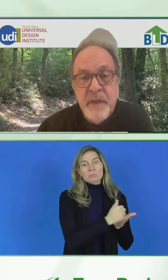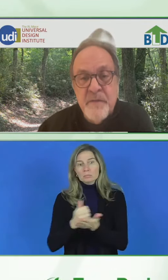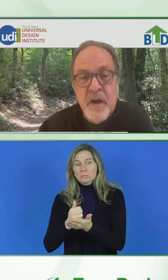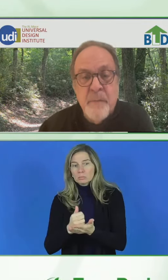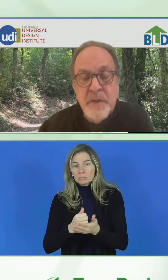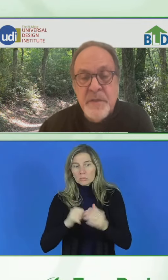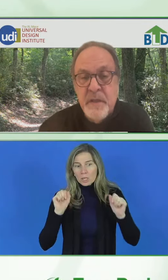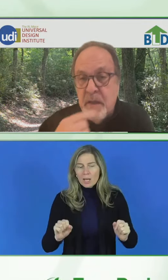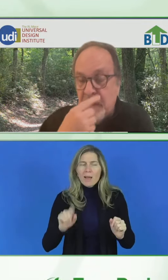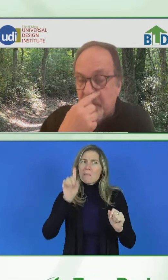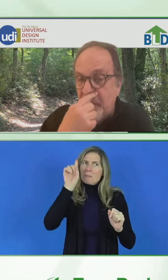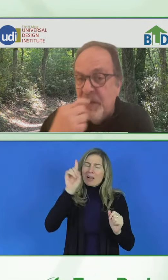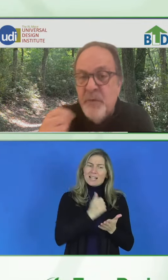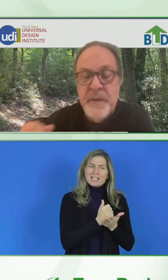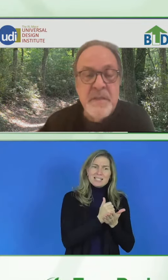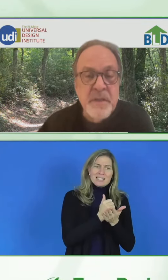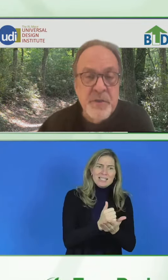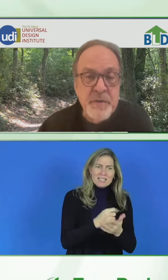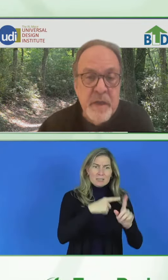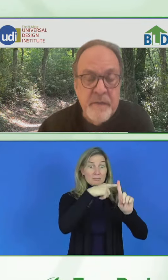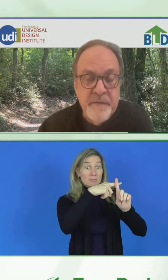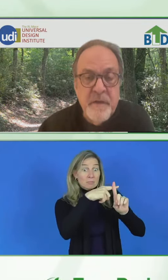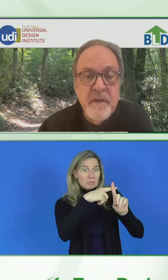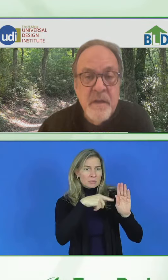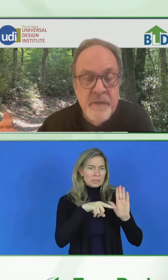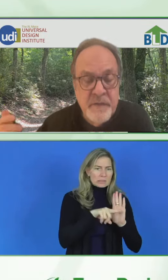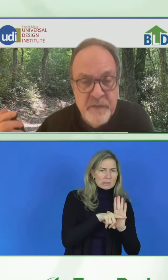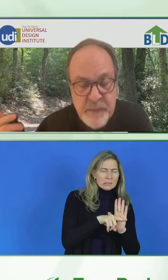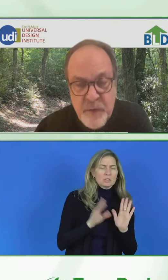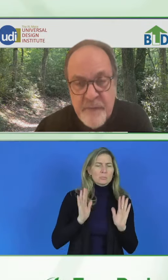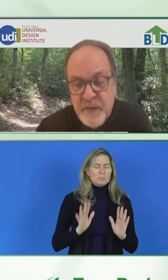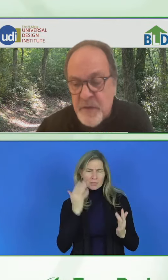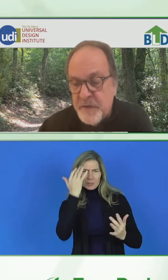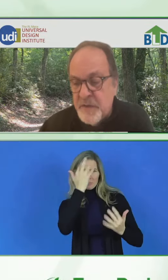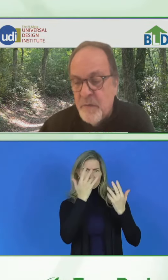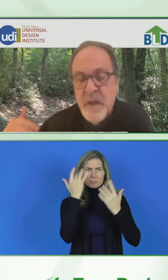environments that may be deal with these issues of demographics also.